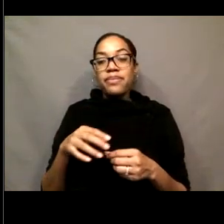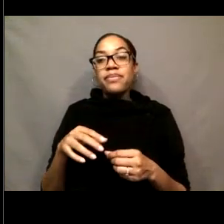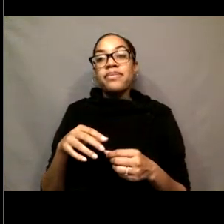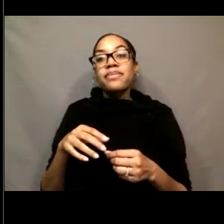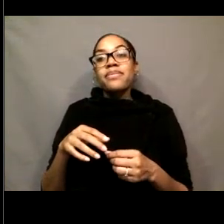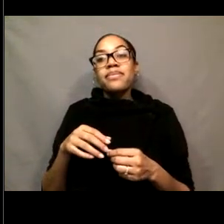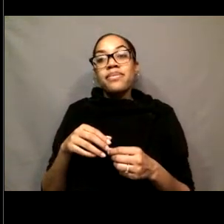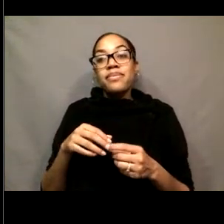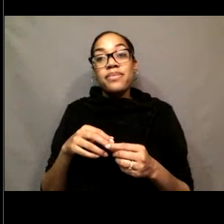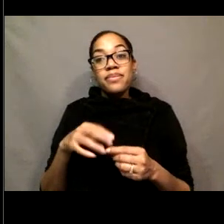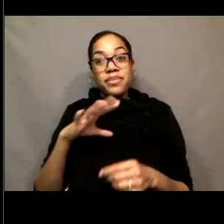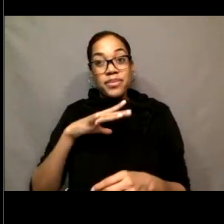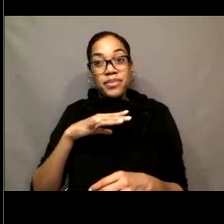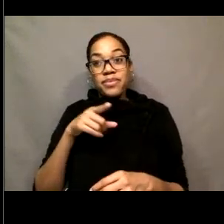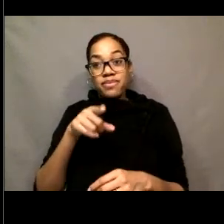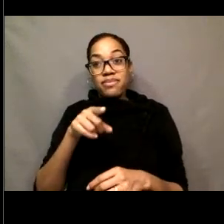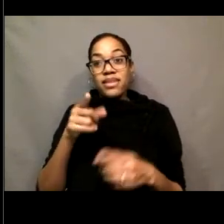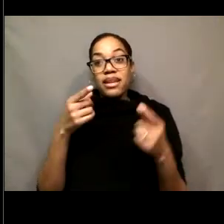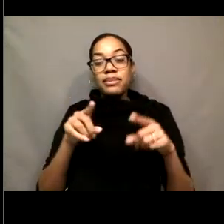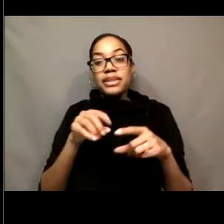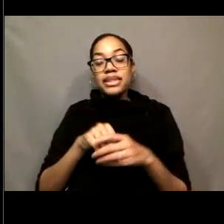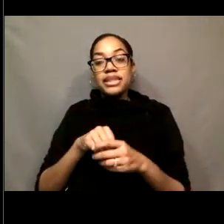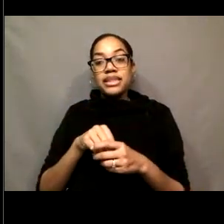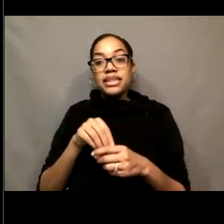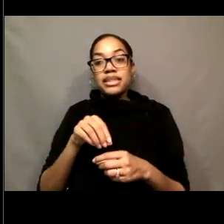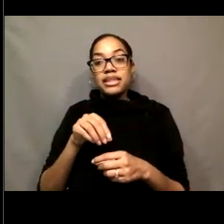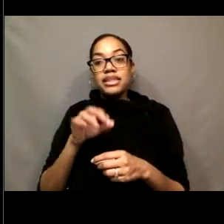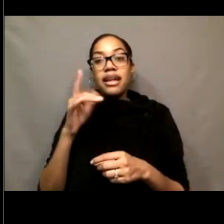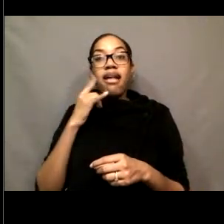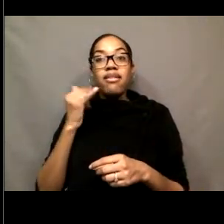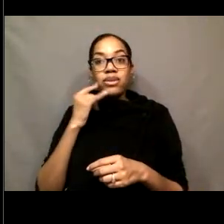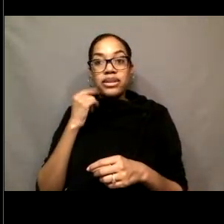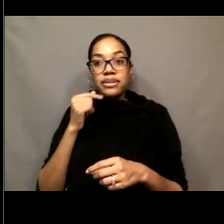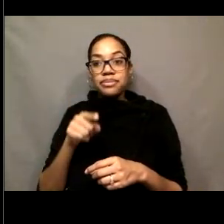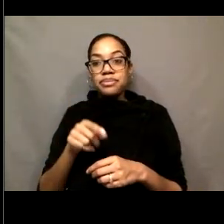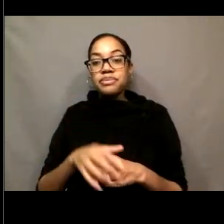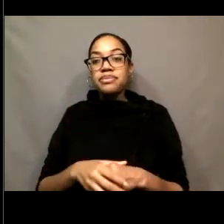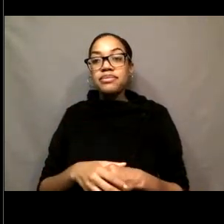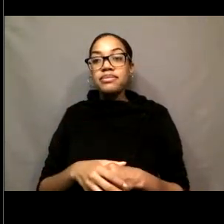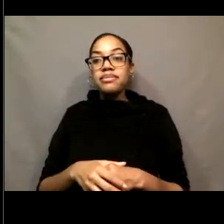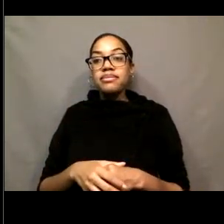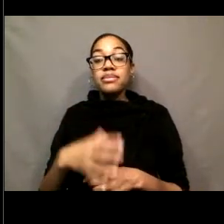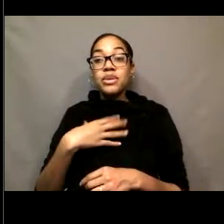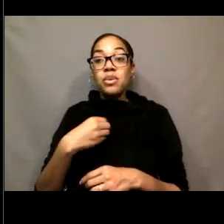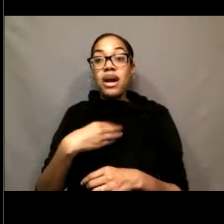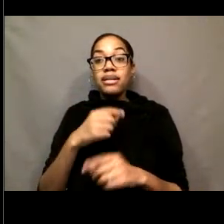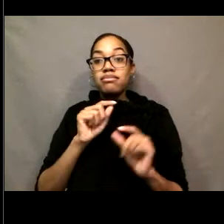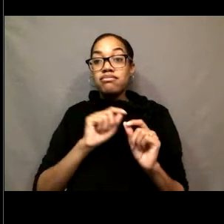in California, sorry, in Galena, California. And these are all white abalone that were raised on a farm,